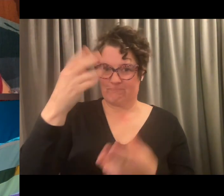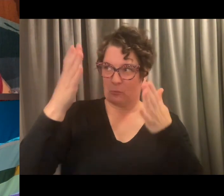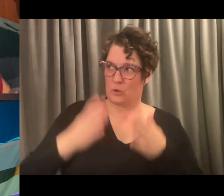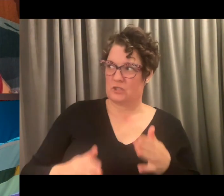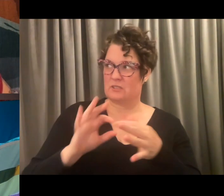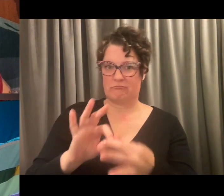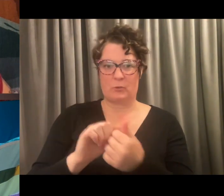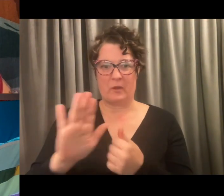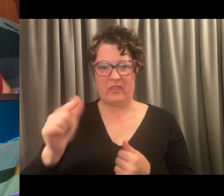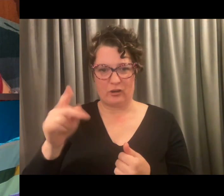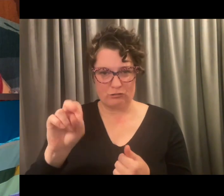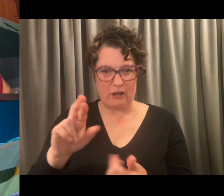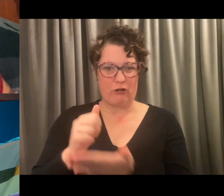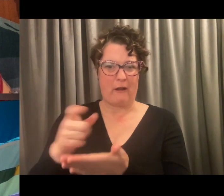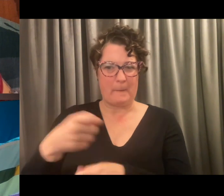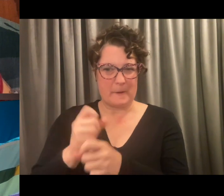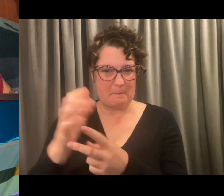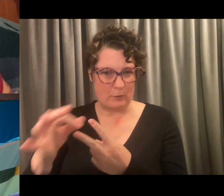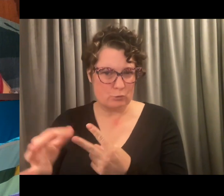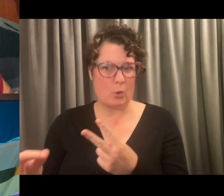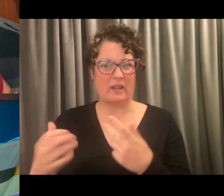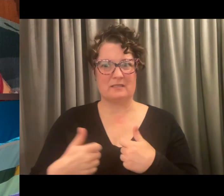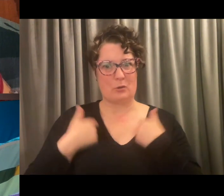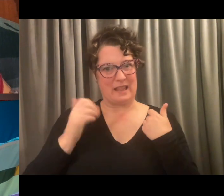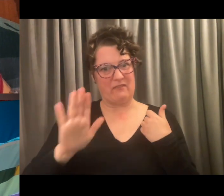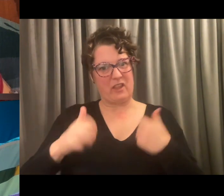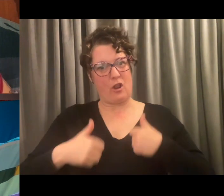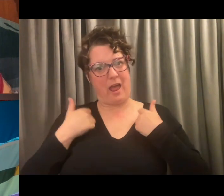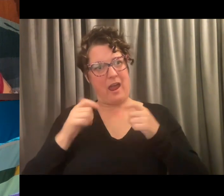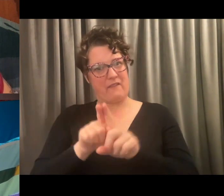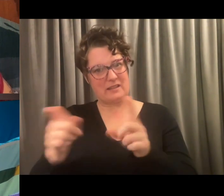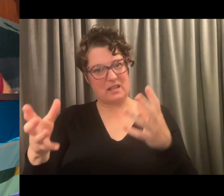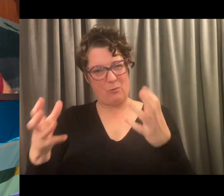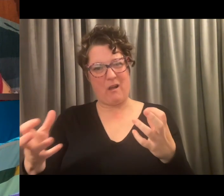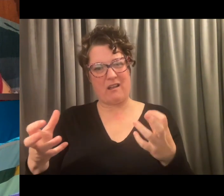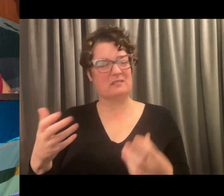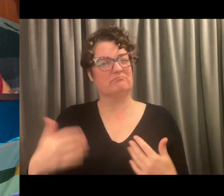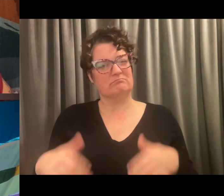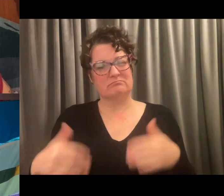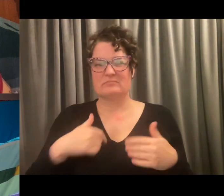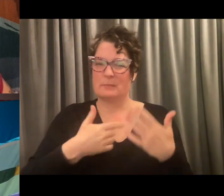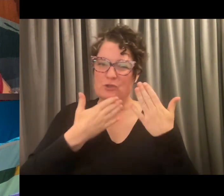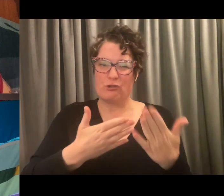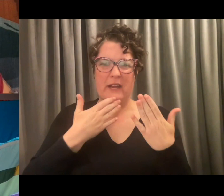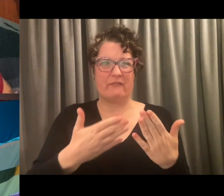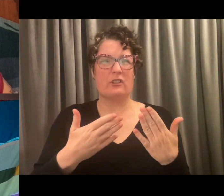It's like I'm so grateful that that has come into popular consciousness and practice.